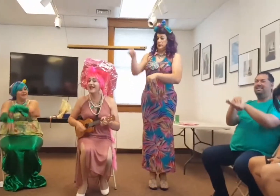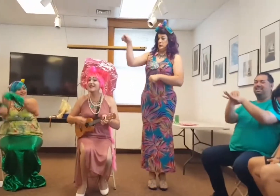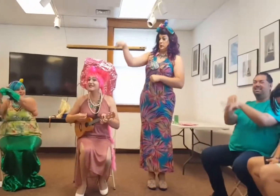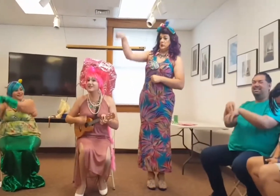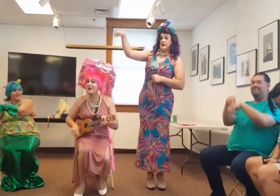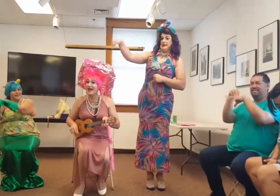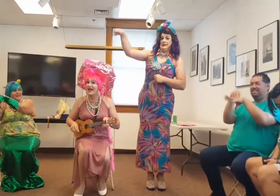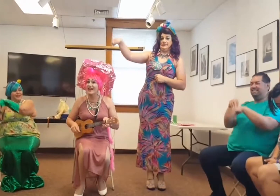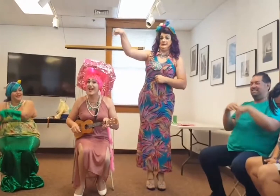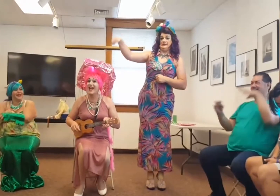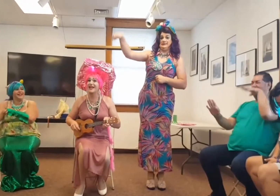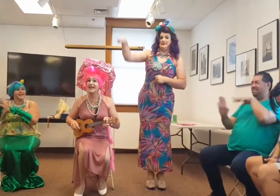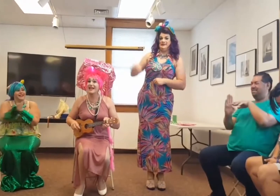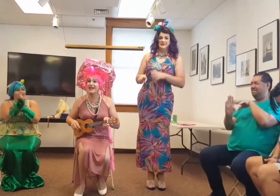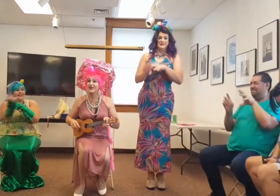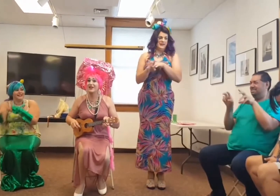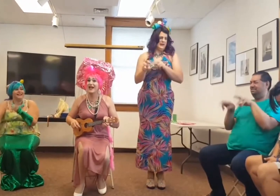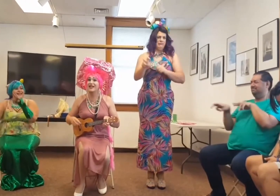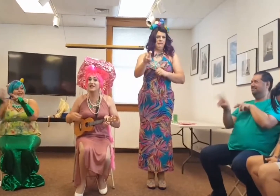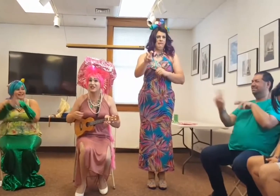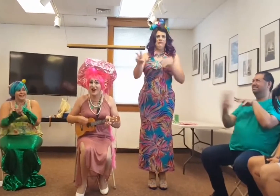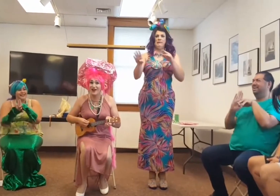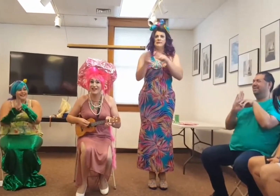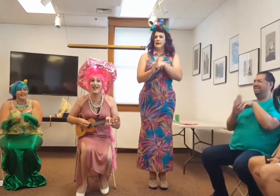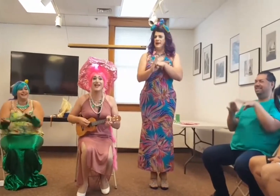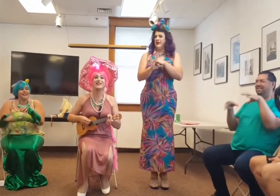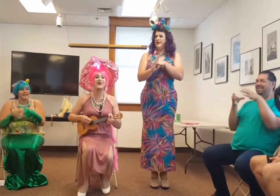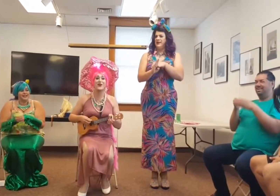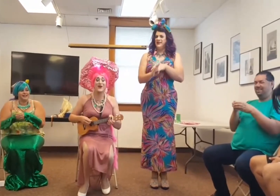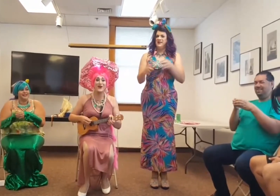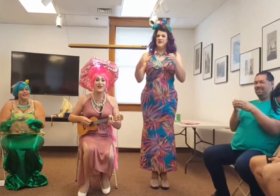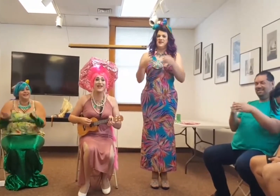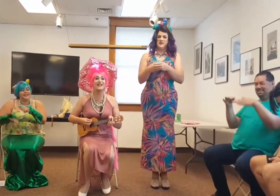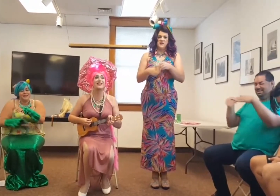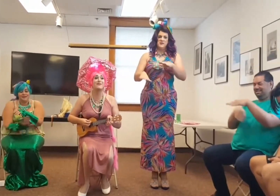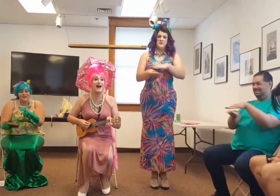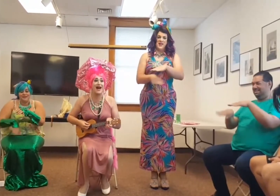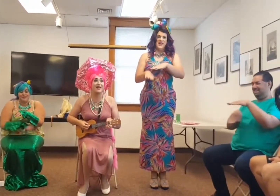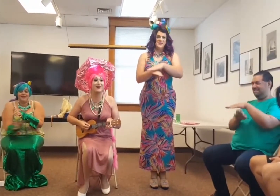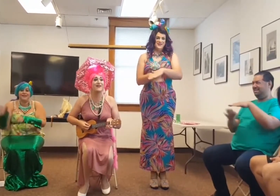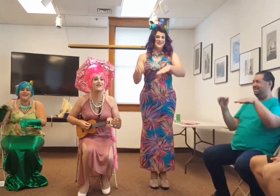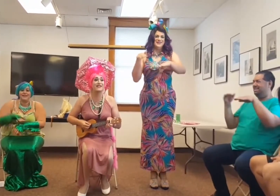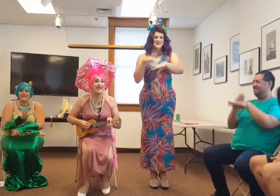There's a squid and an eel and a shark in the hole in the bottom of the sea.